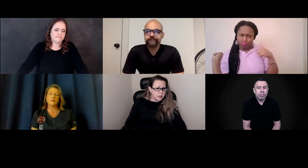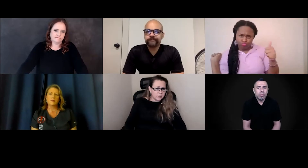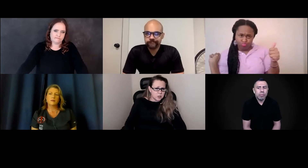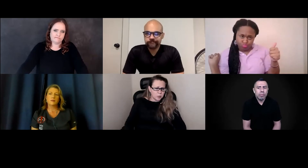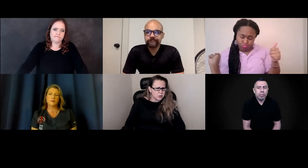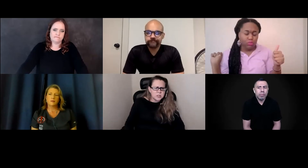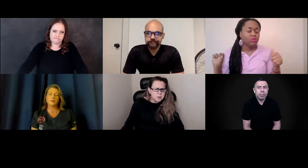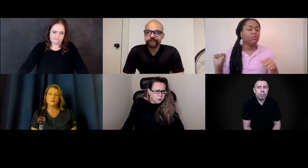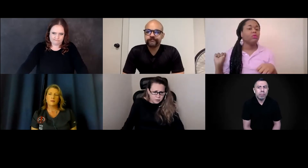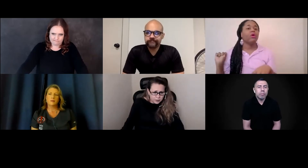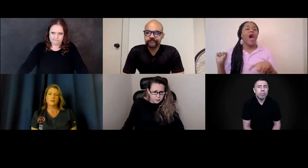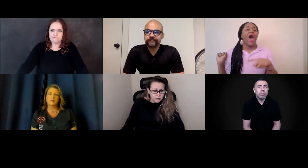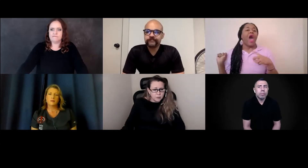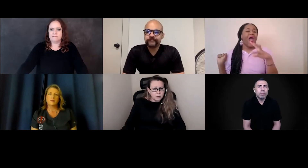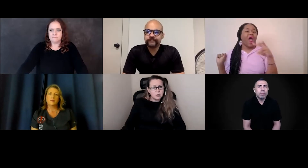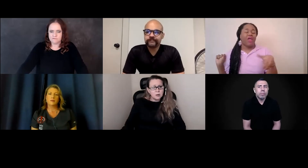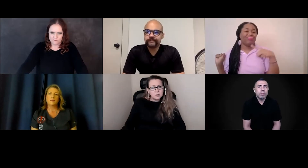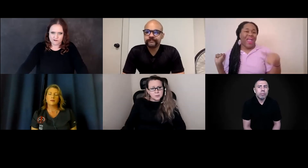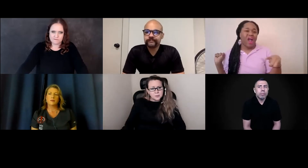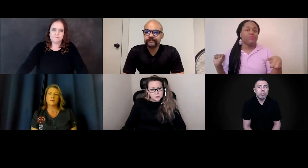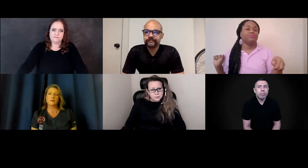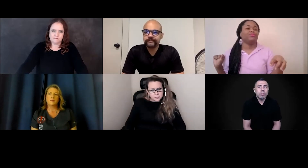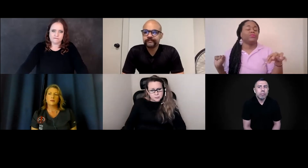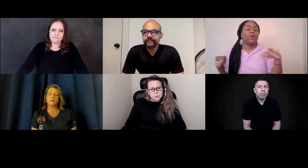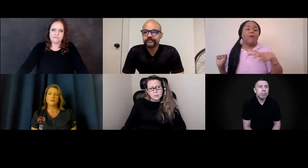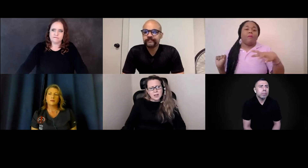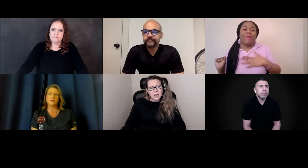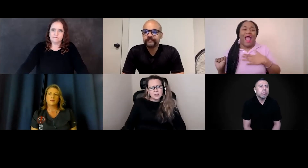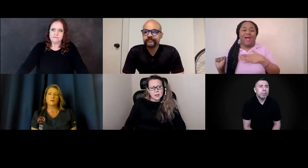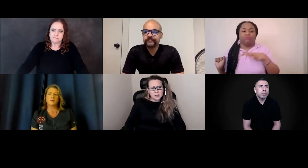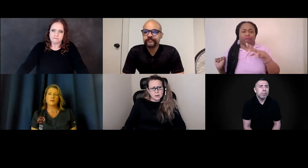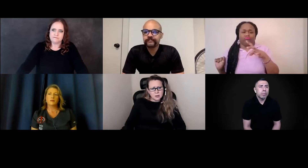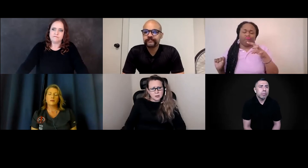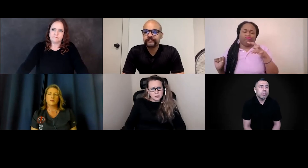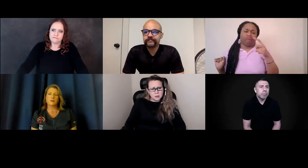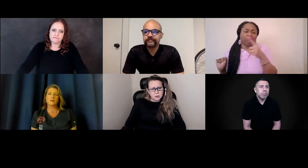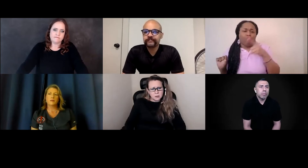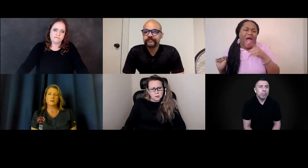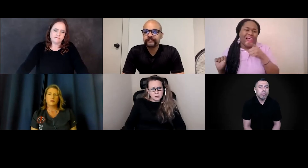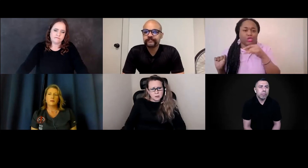of the interpreters, which I'm totally fine with.